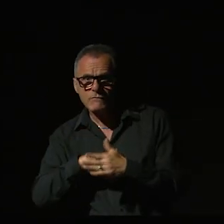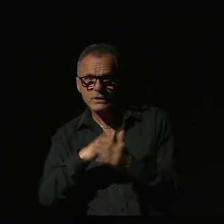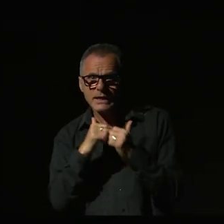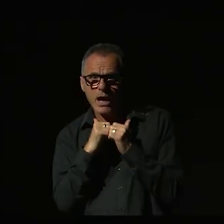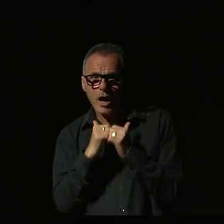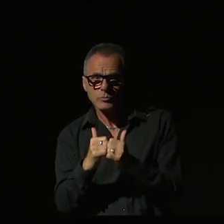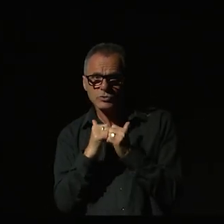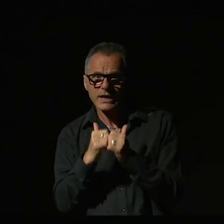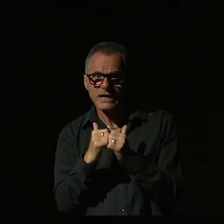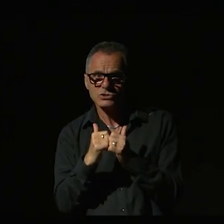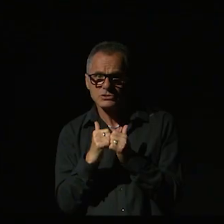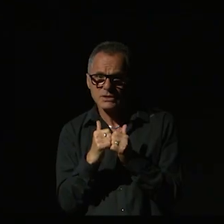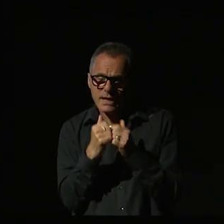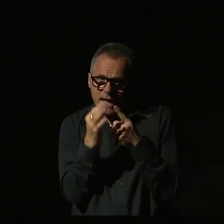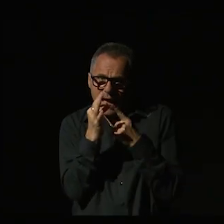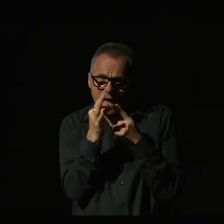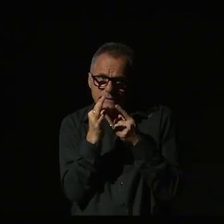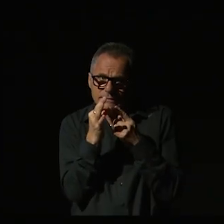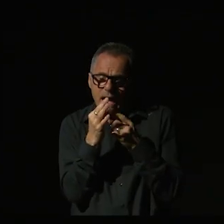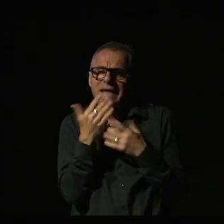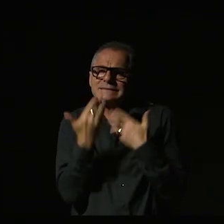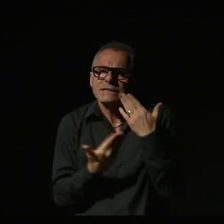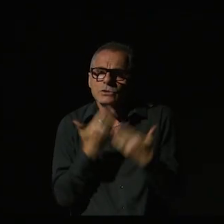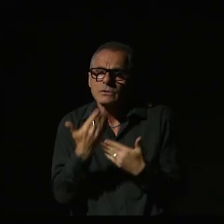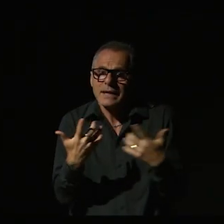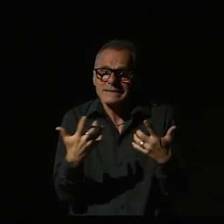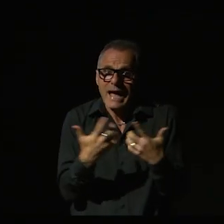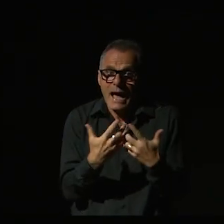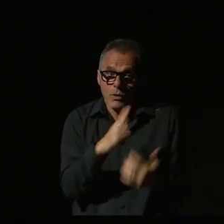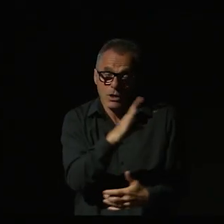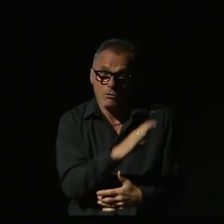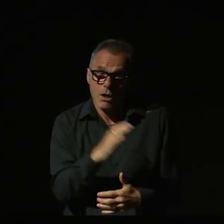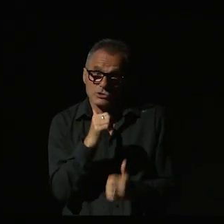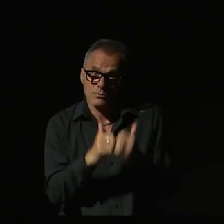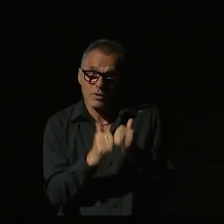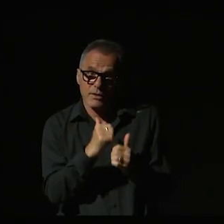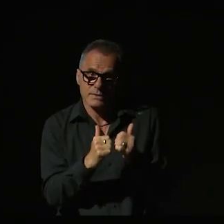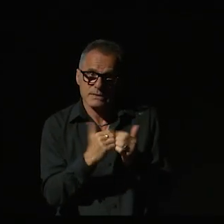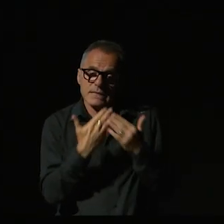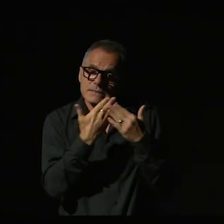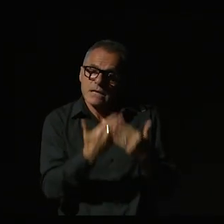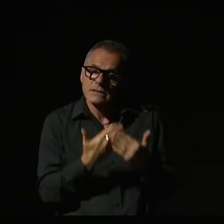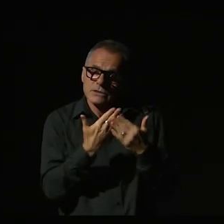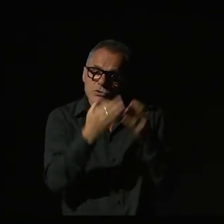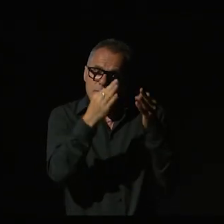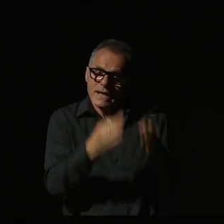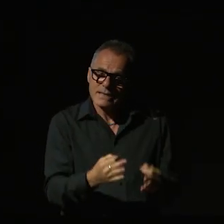and to articulate how the Carracci study of Classical sculpture as opposed to the study